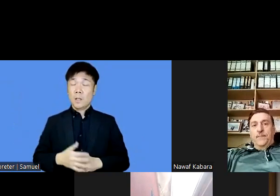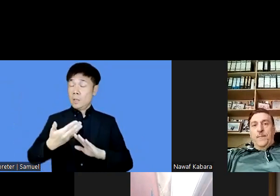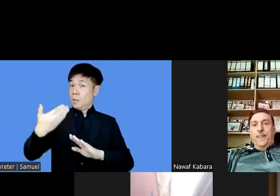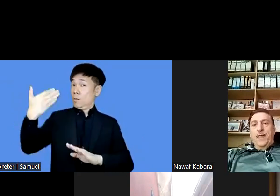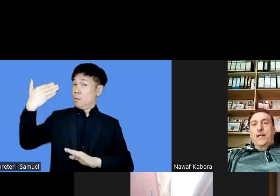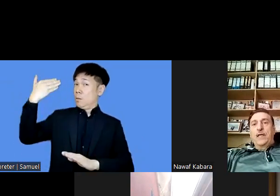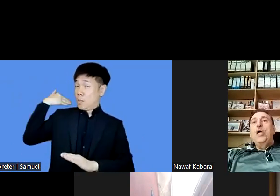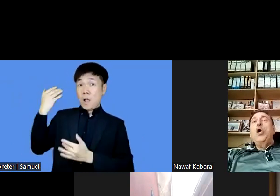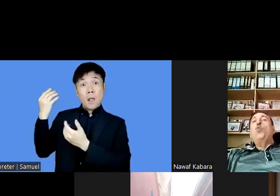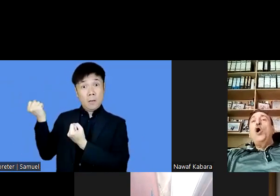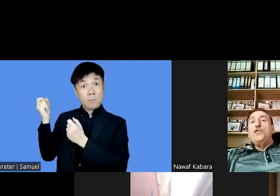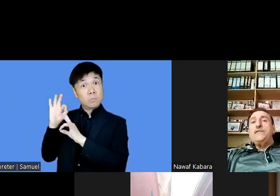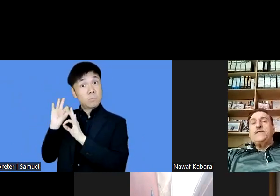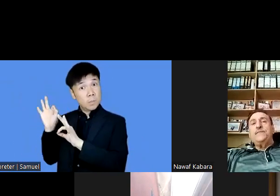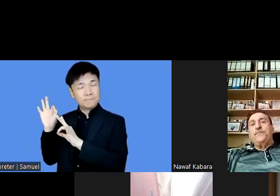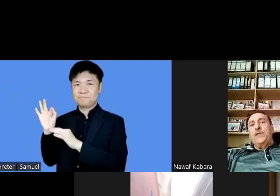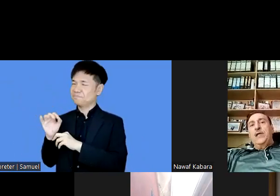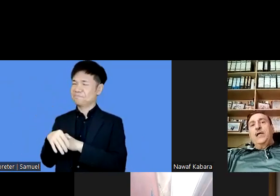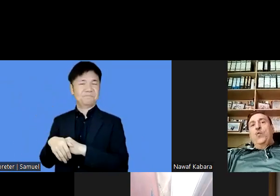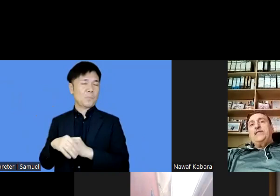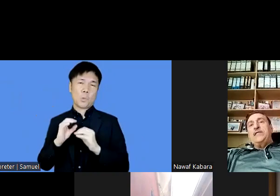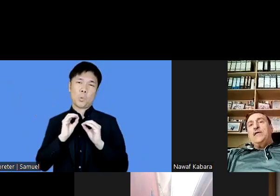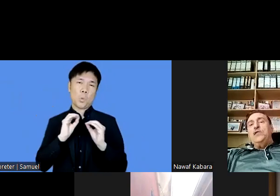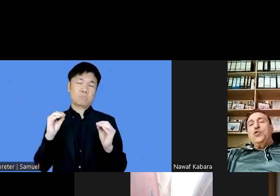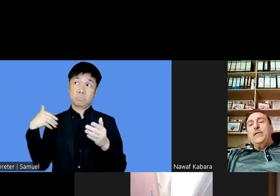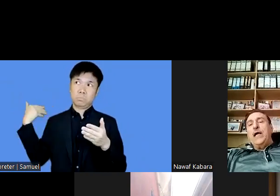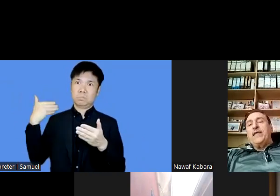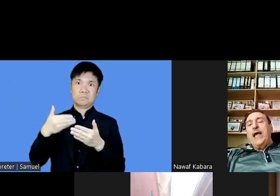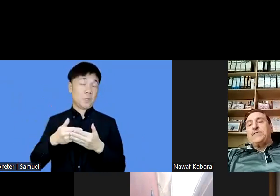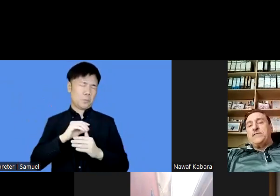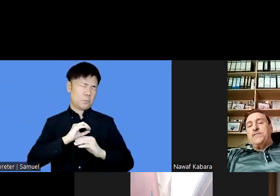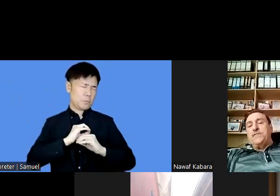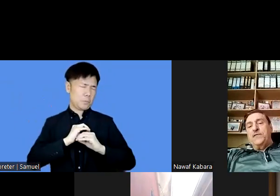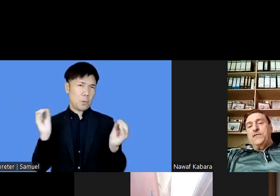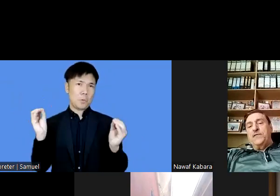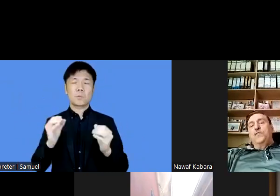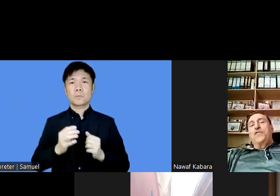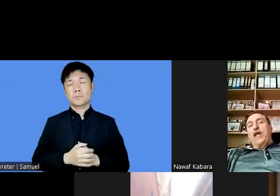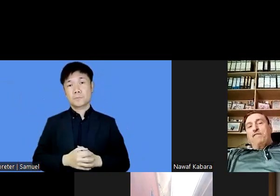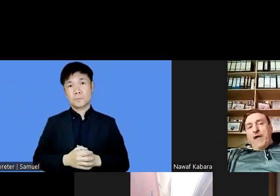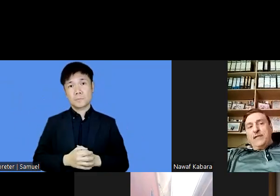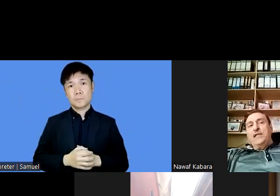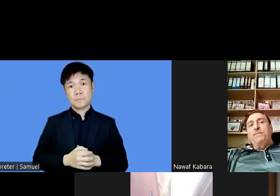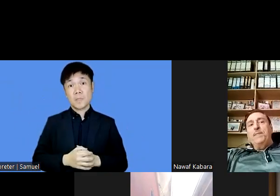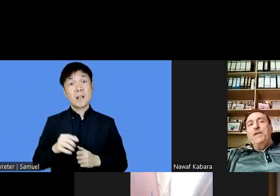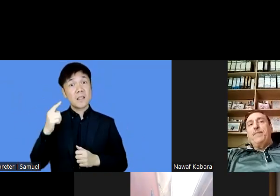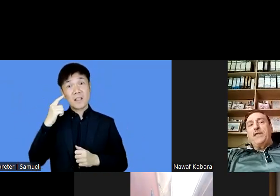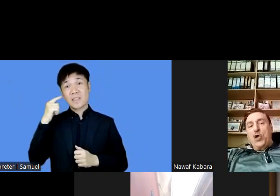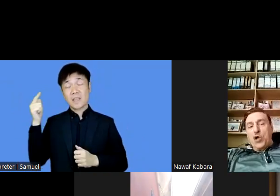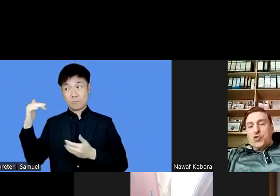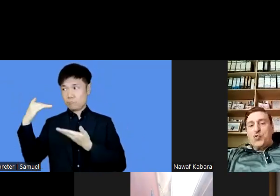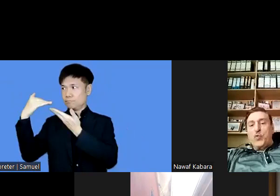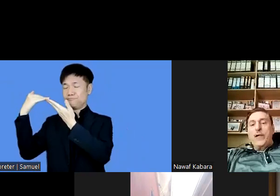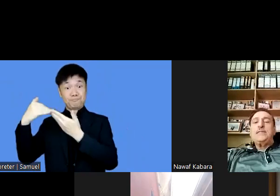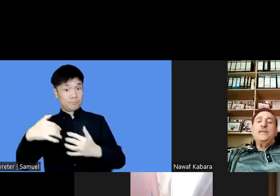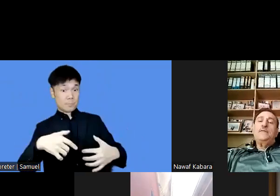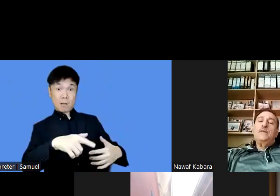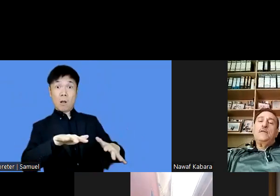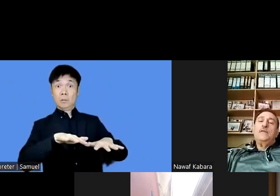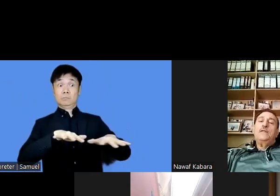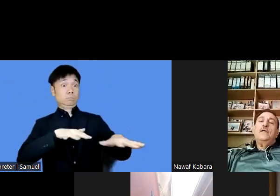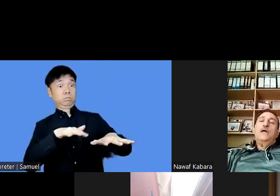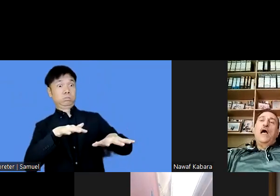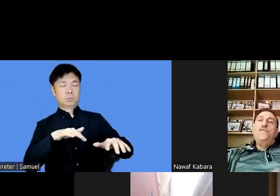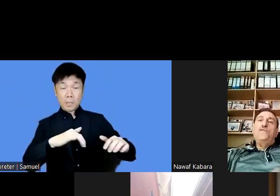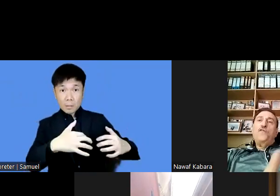Worse, where they started to build up the camps for the affected people by the earthquakes,